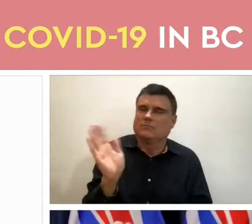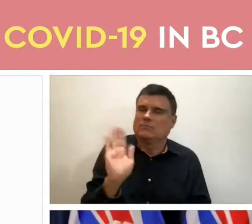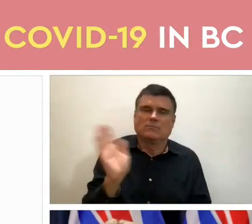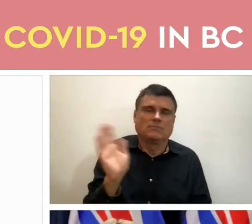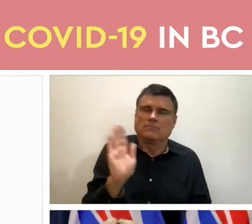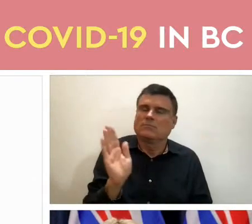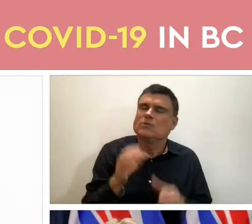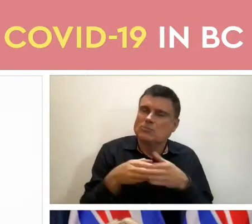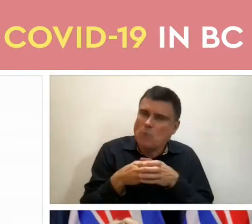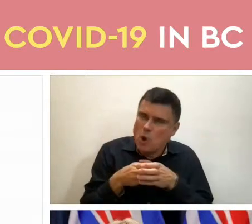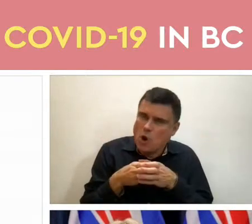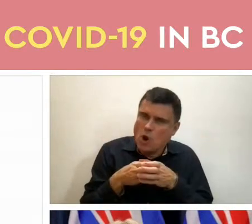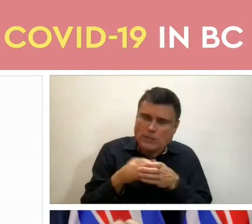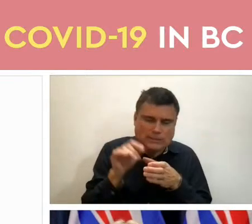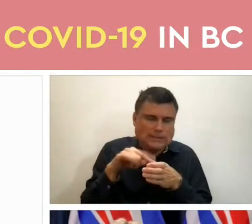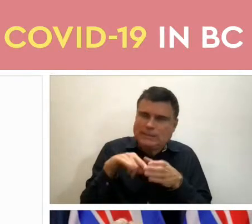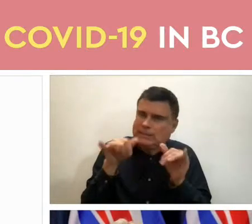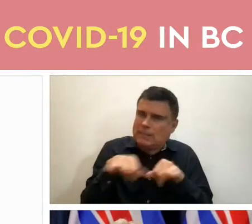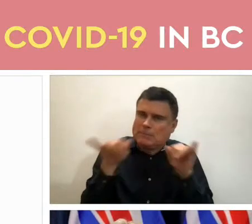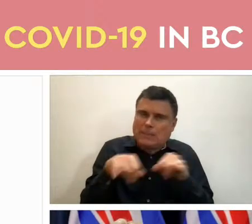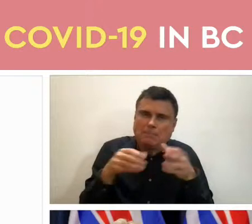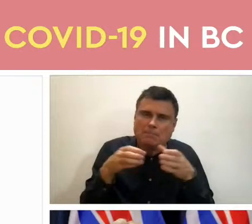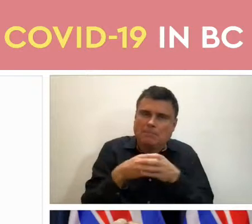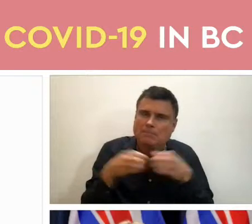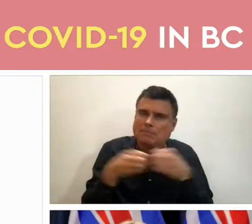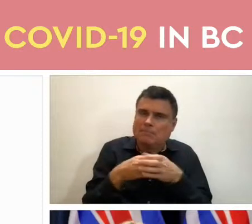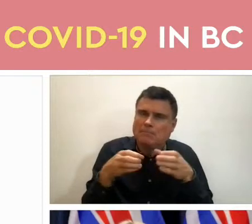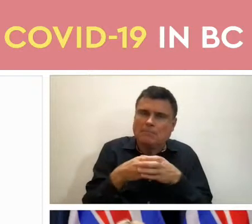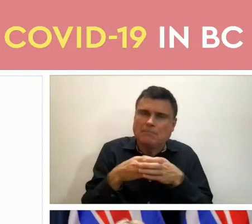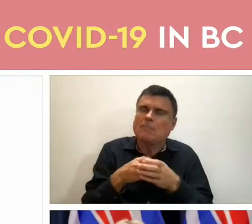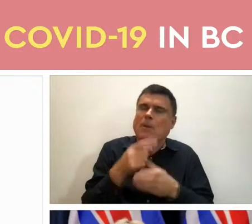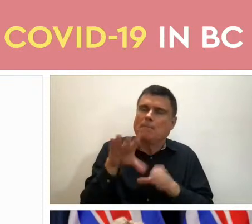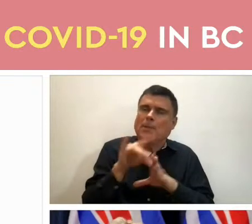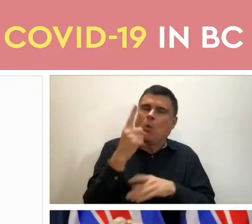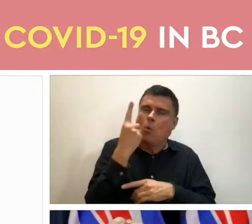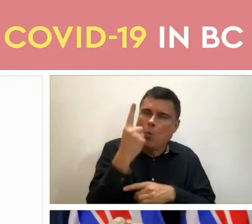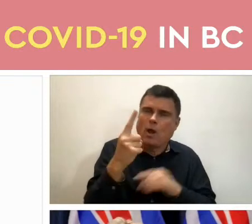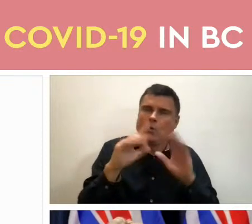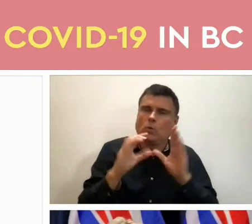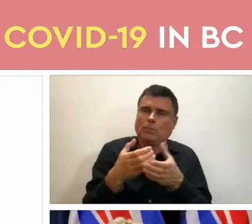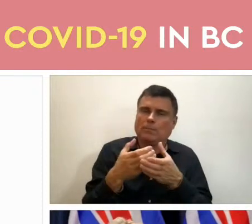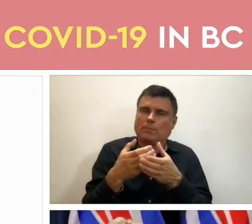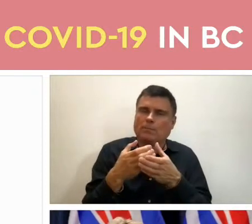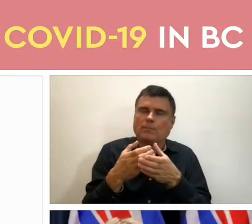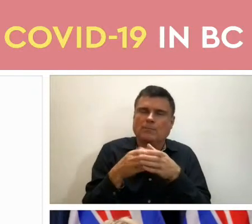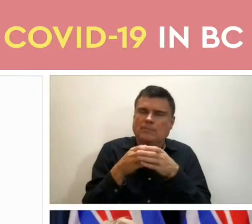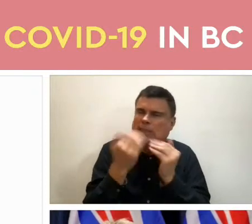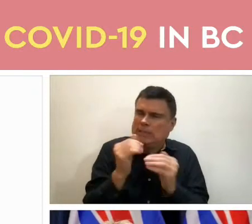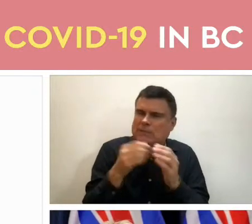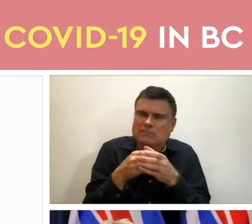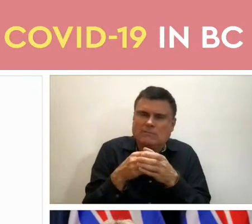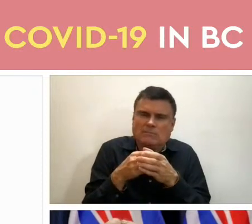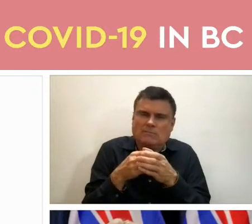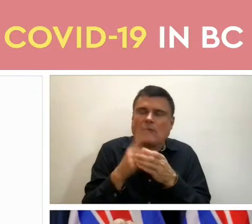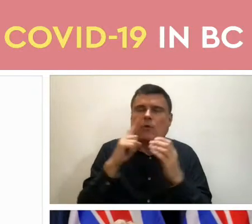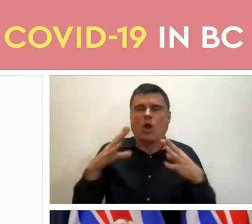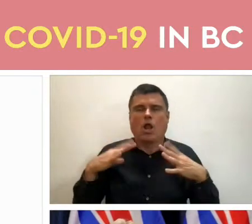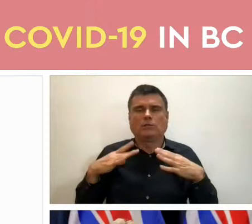Pick your group. Make it as small as possible and stick with them this holiday season.